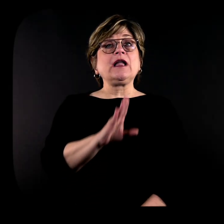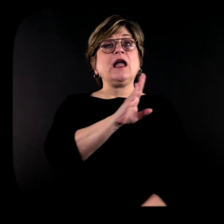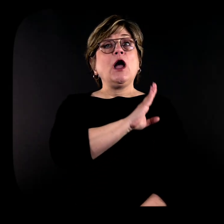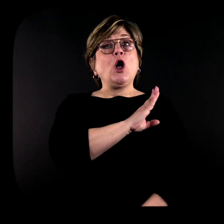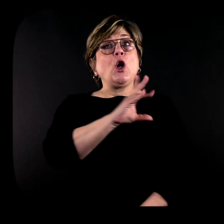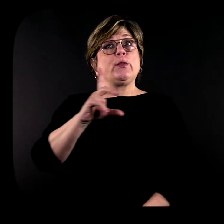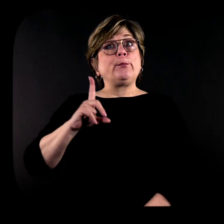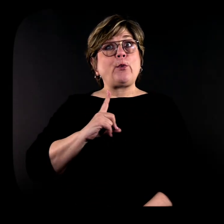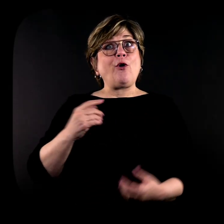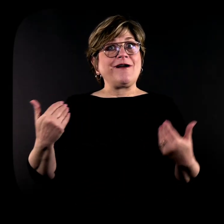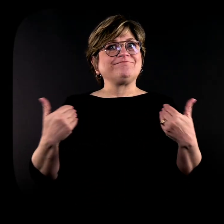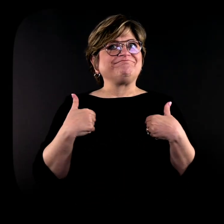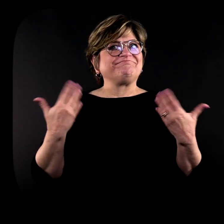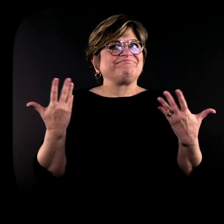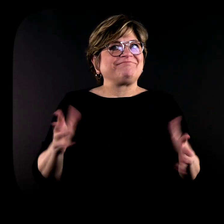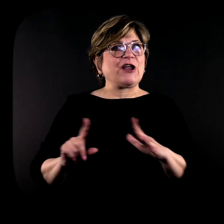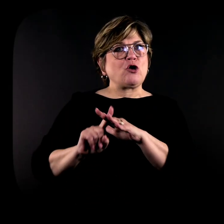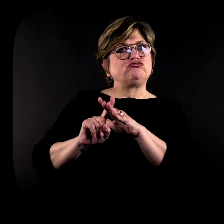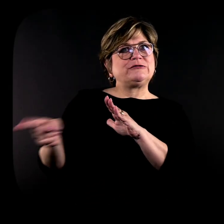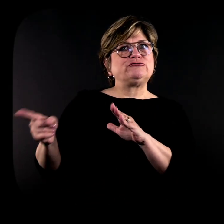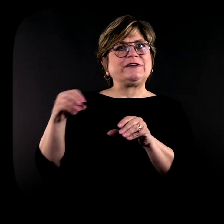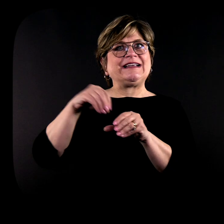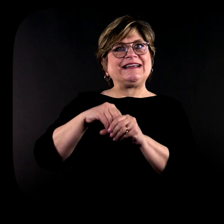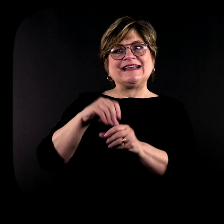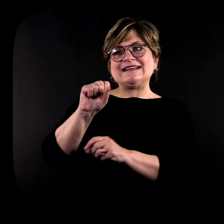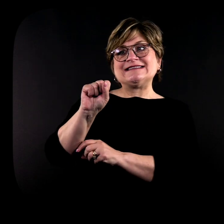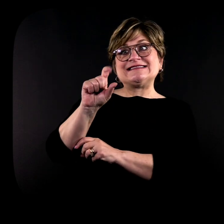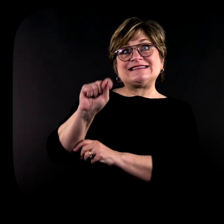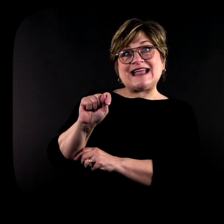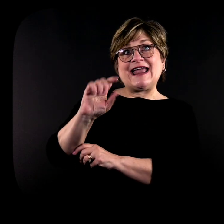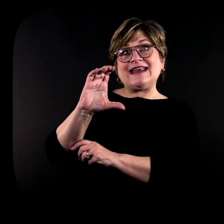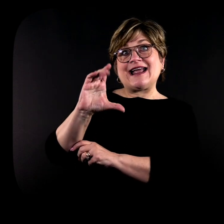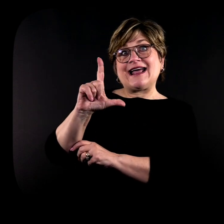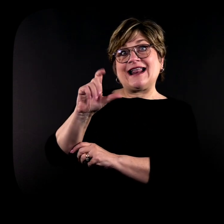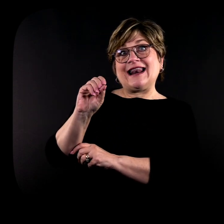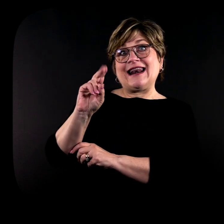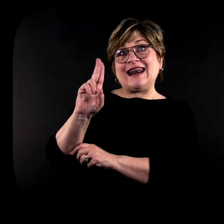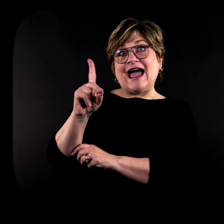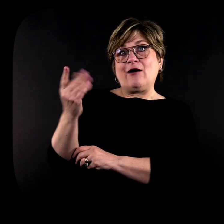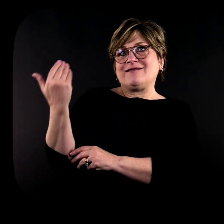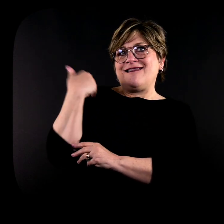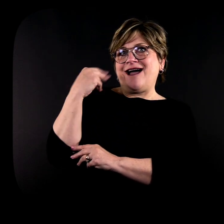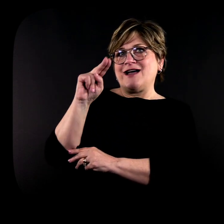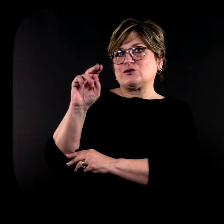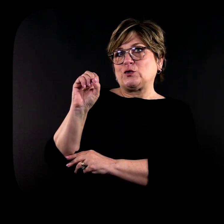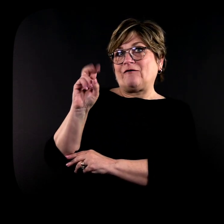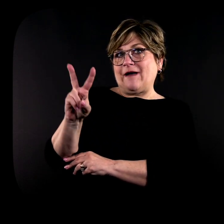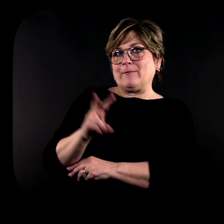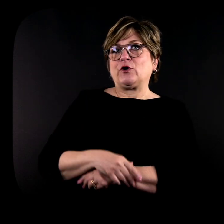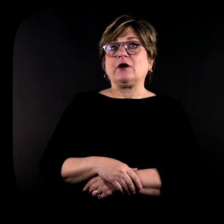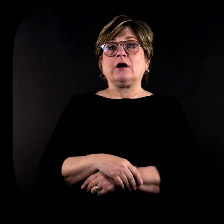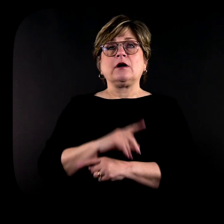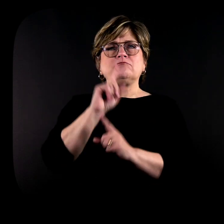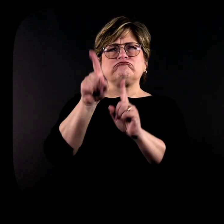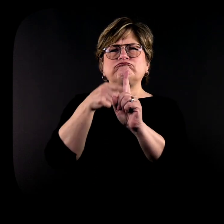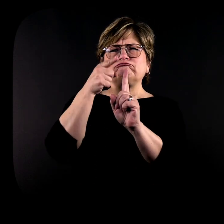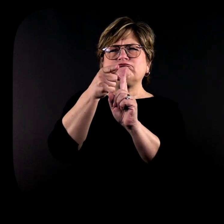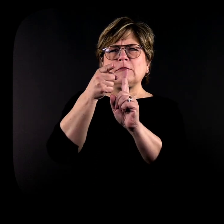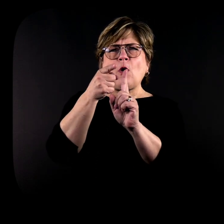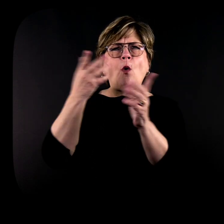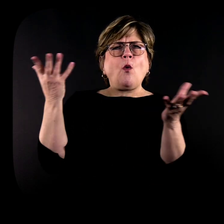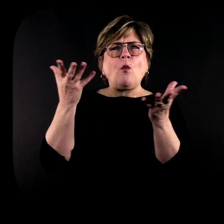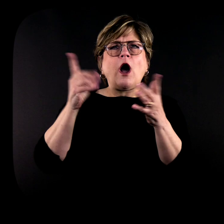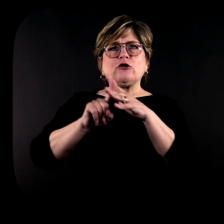The Board had a retreat in St. Cloud last November. The main goal for the